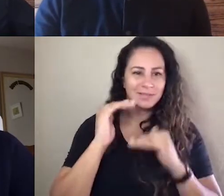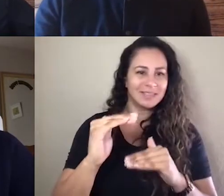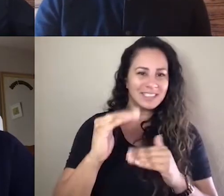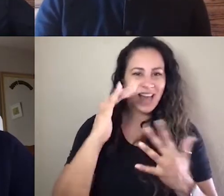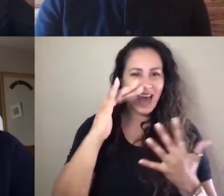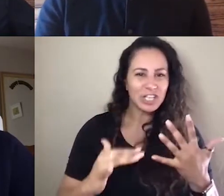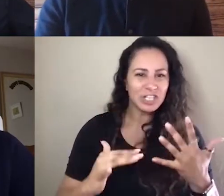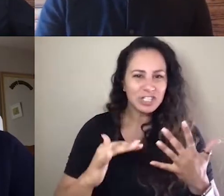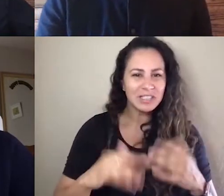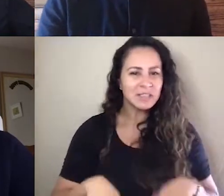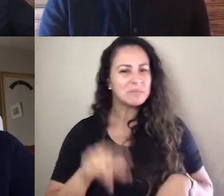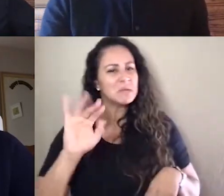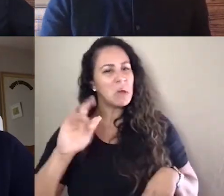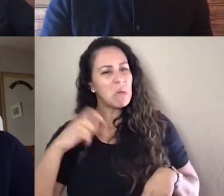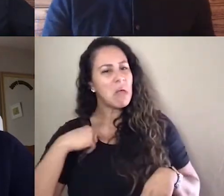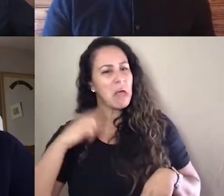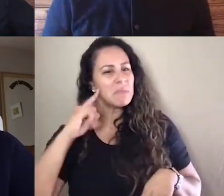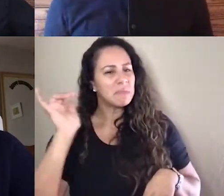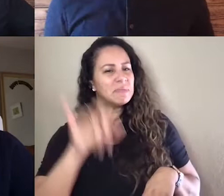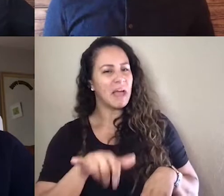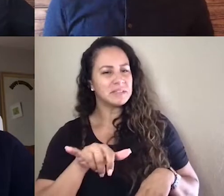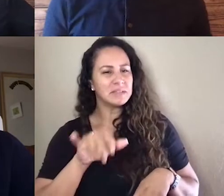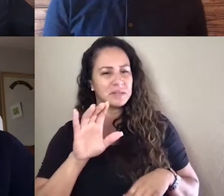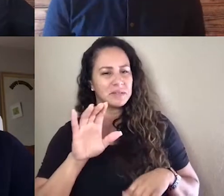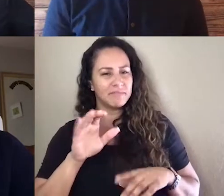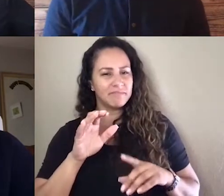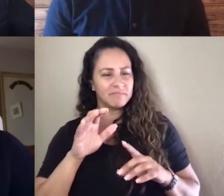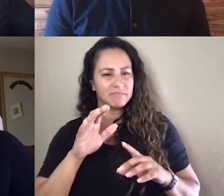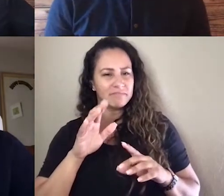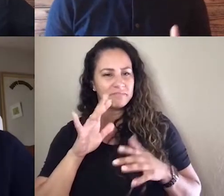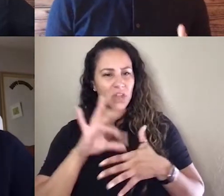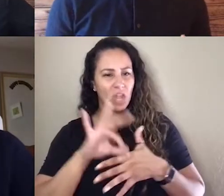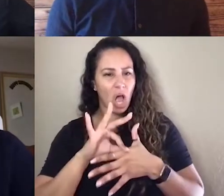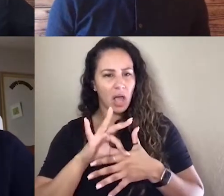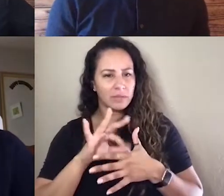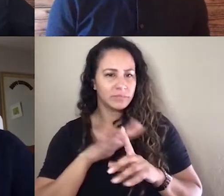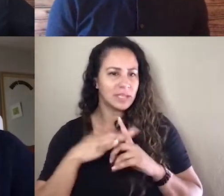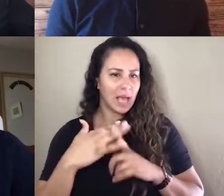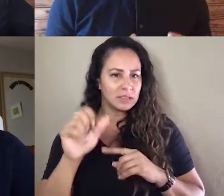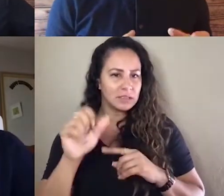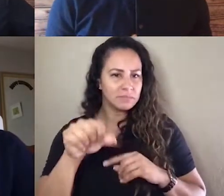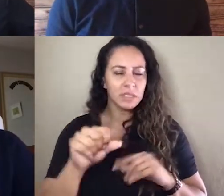YEAH, THAT'S BASICALLY A SUBFIELD OF IMAGE FIELD.